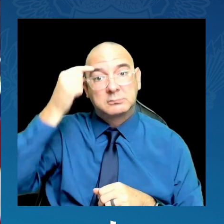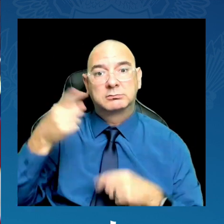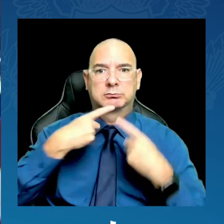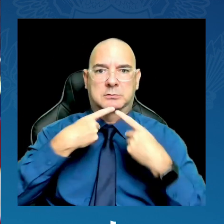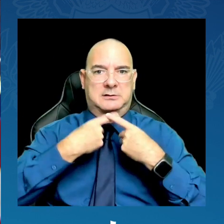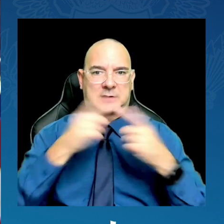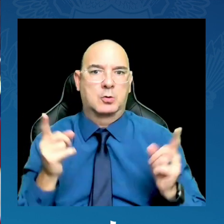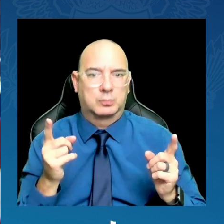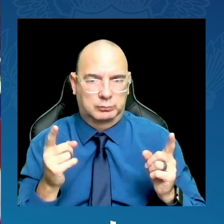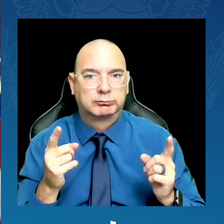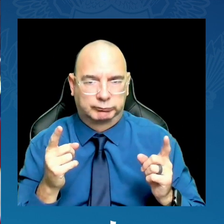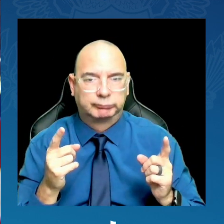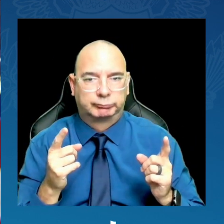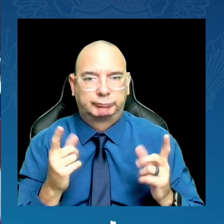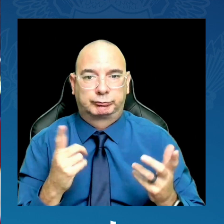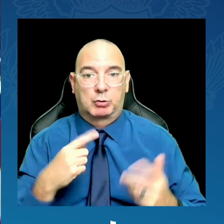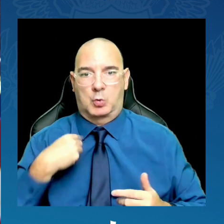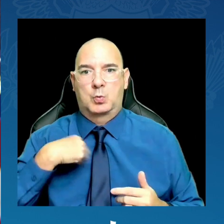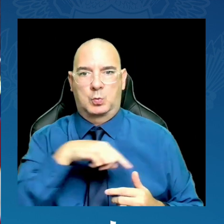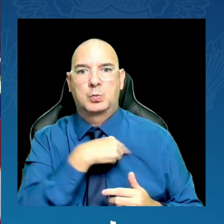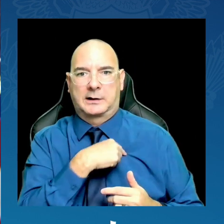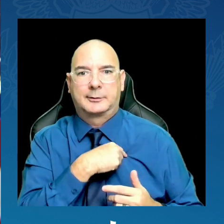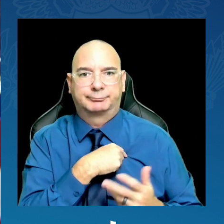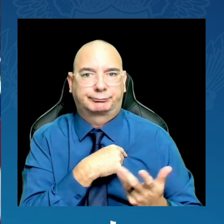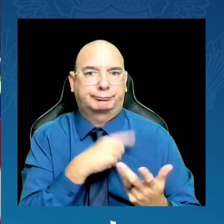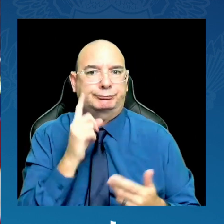to the International Space Station through 2030.